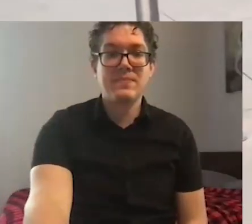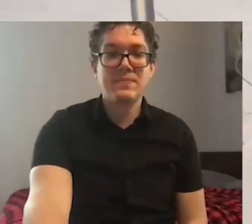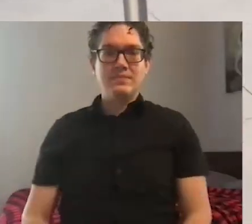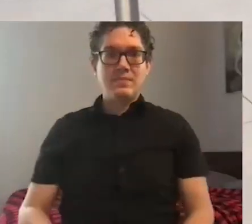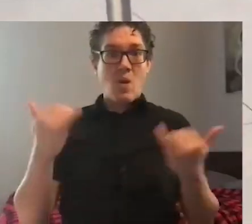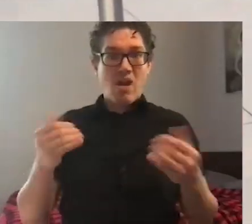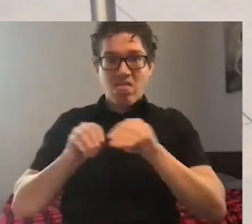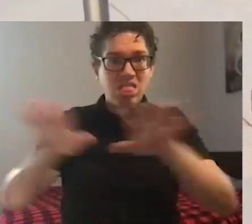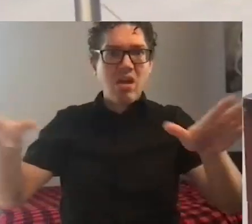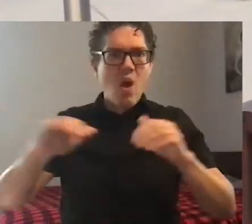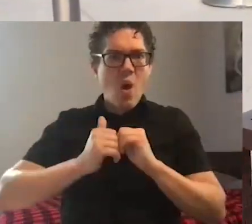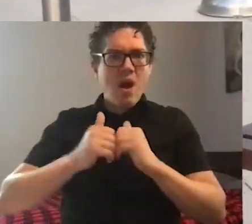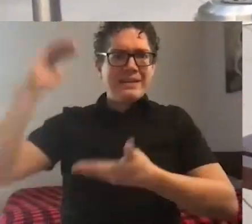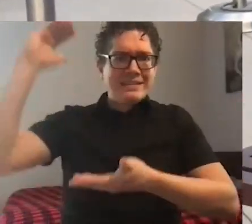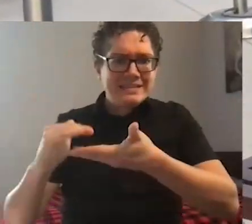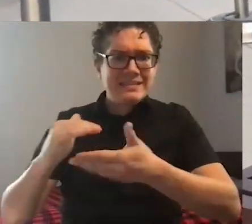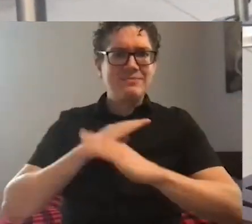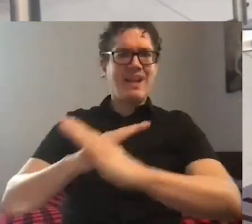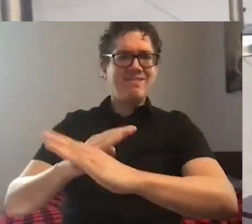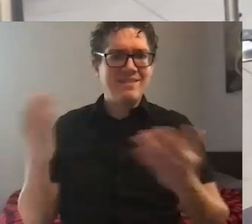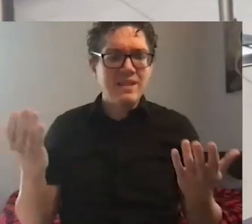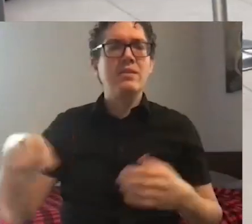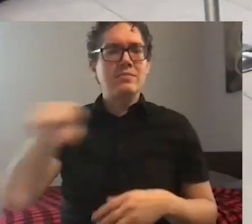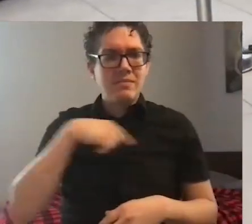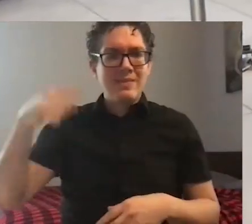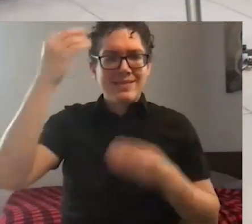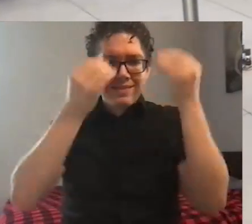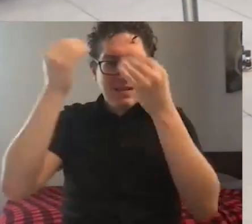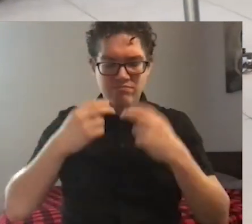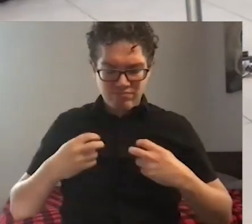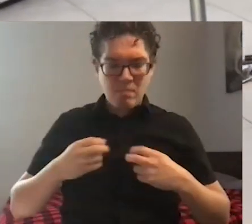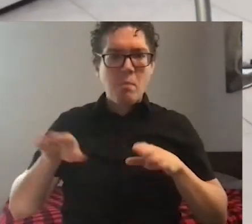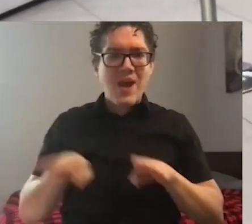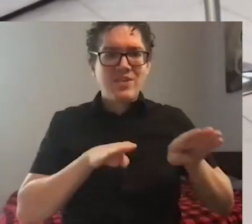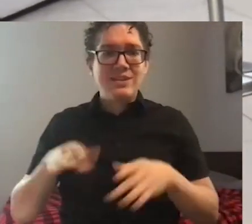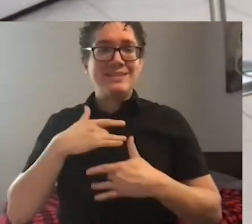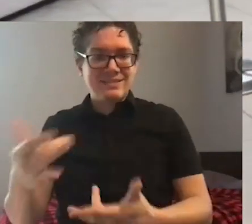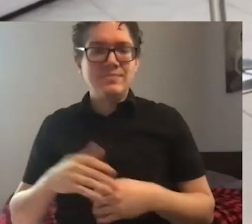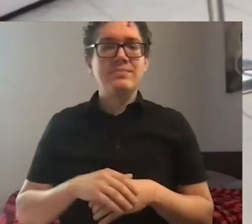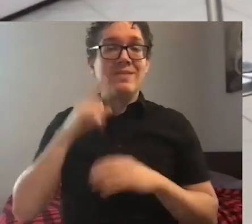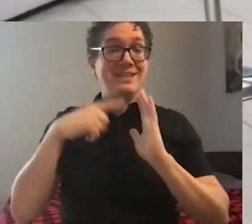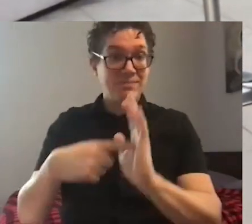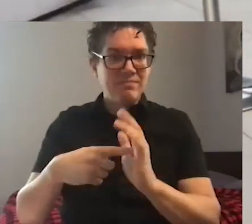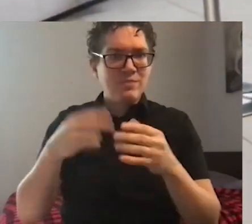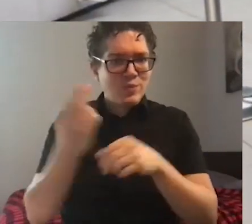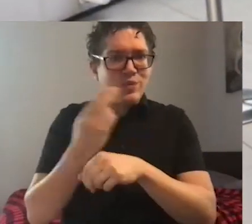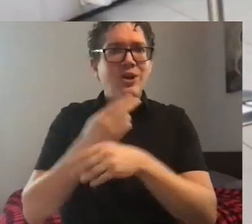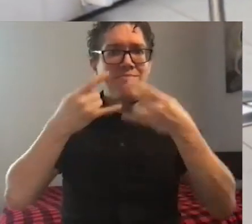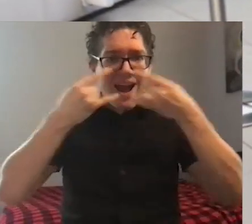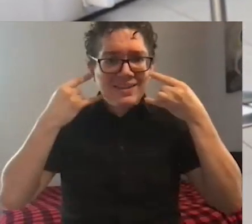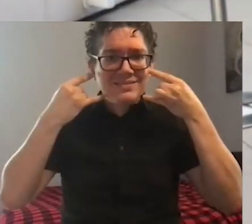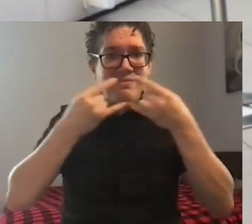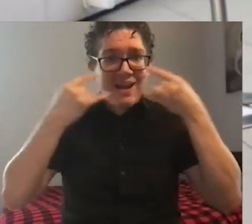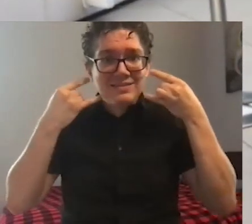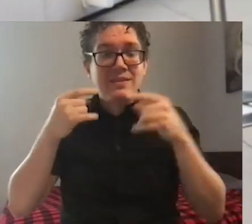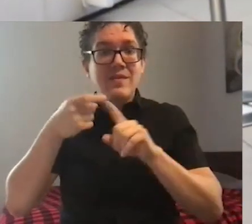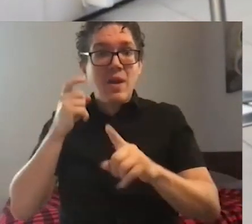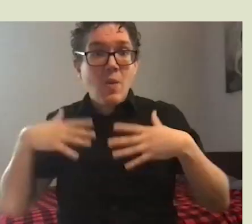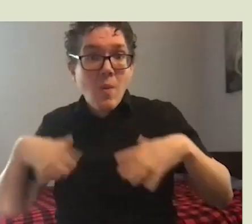In an effort to do so, there are a number of standard hygiene practices that have been recommended in order to protect against infection and further spread.